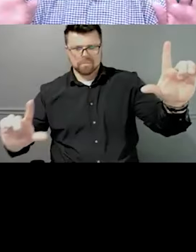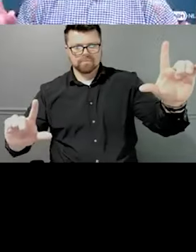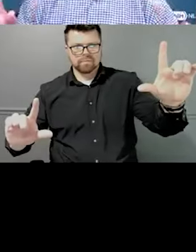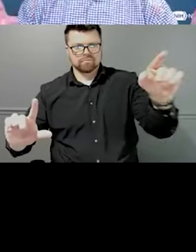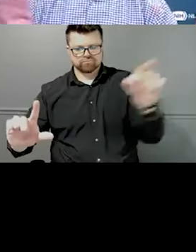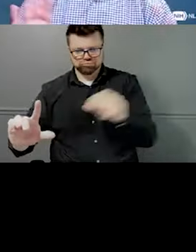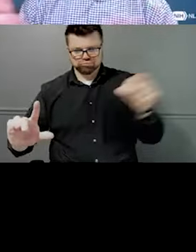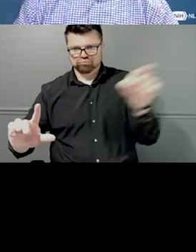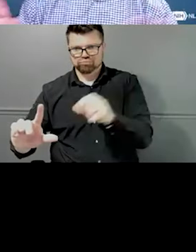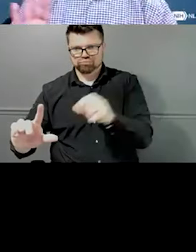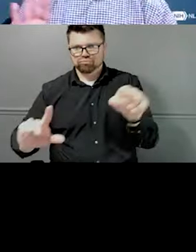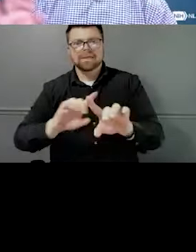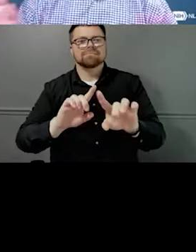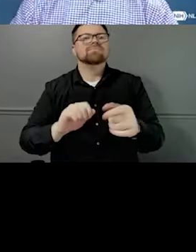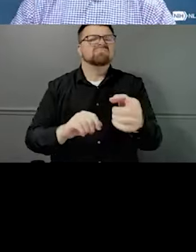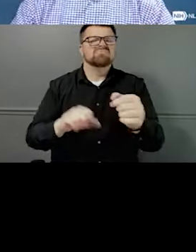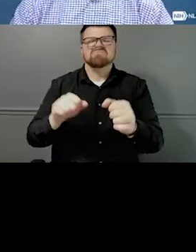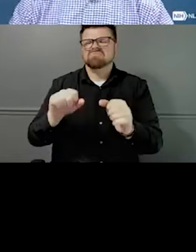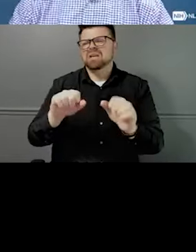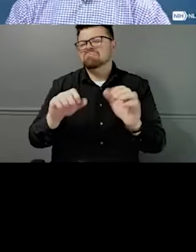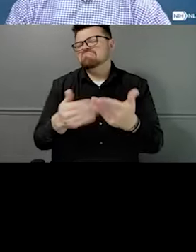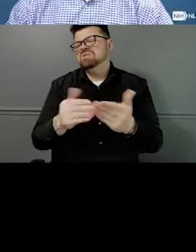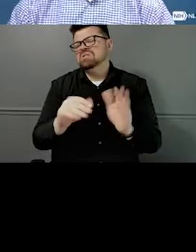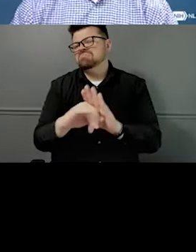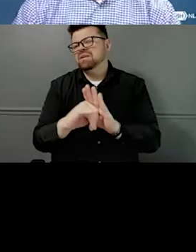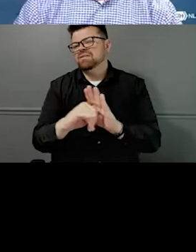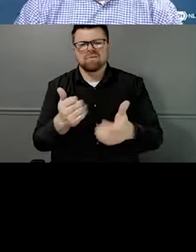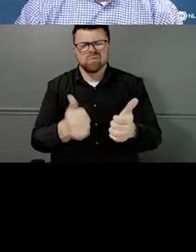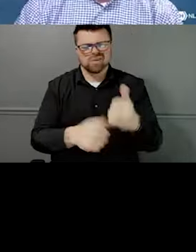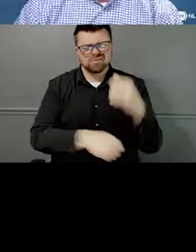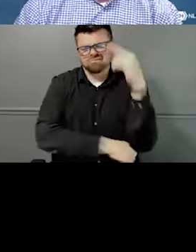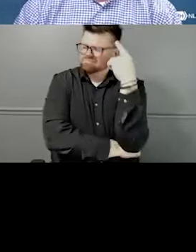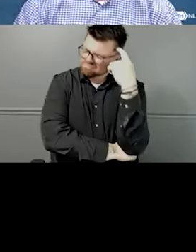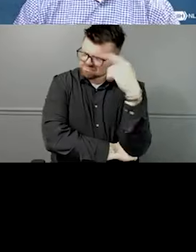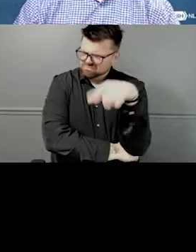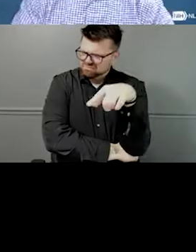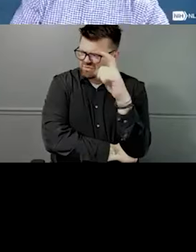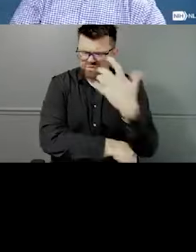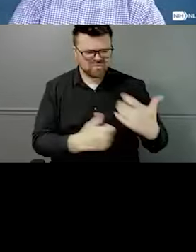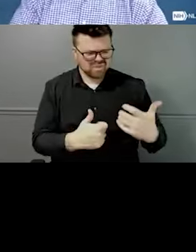you can easily identify which version is which.